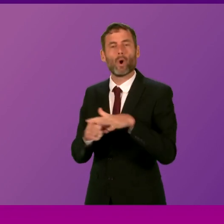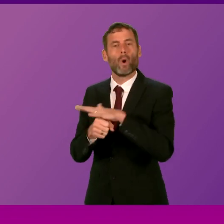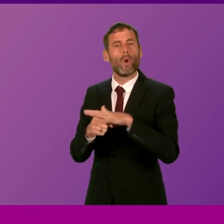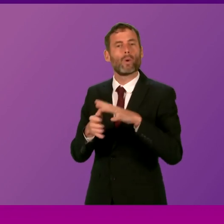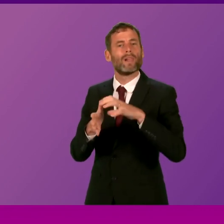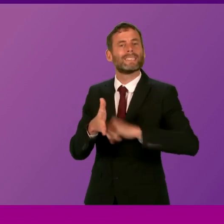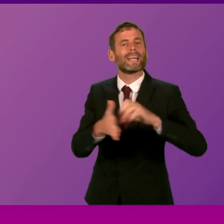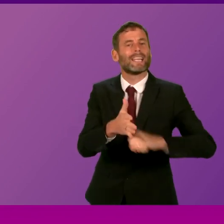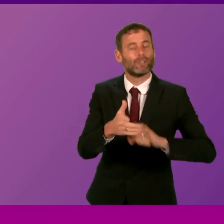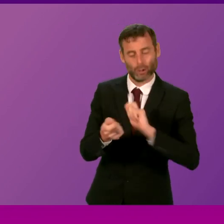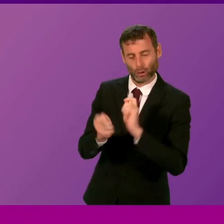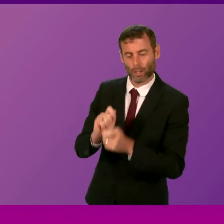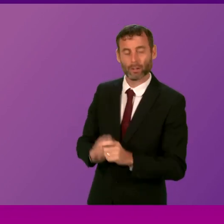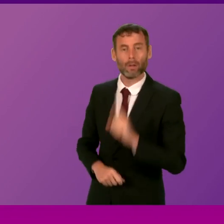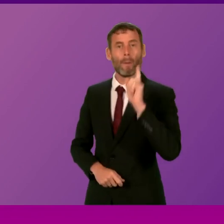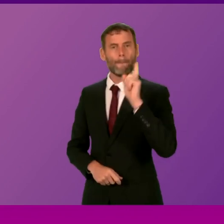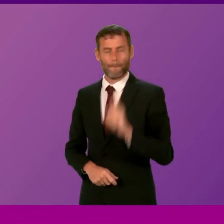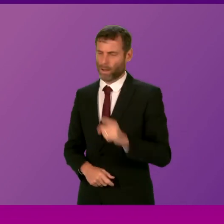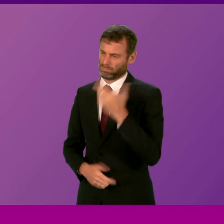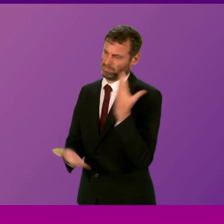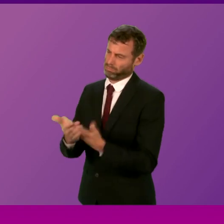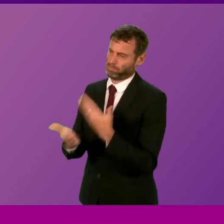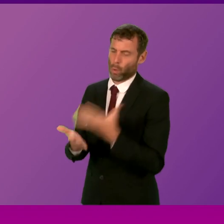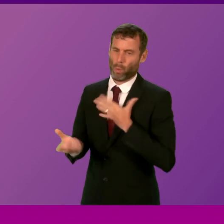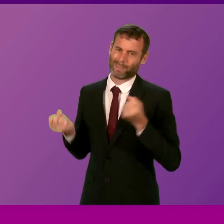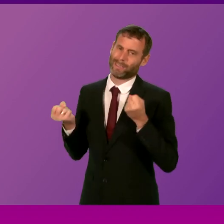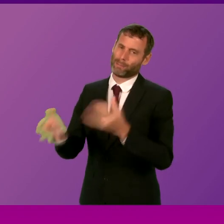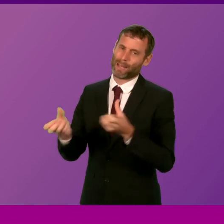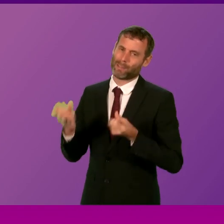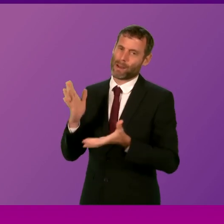services. That is not a credible position for Anas Sarwar to take.